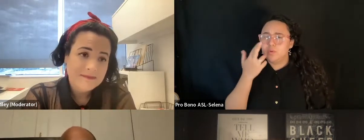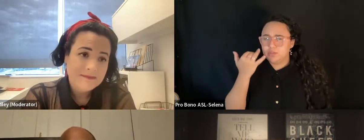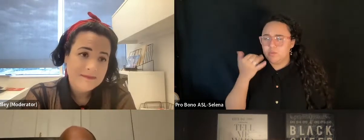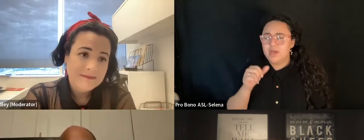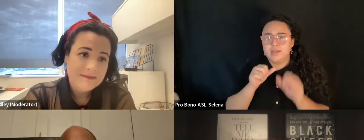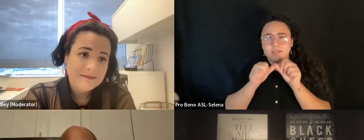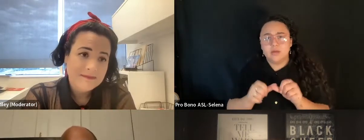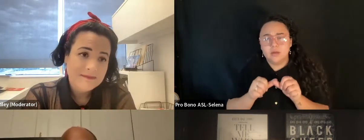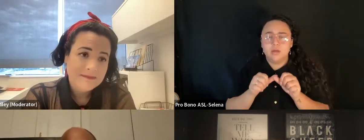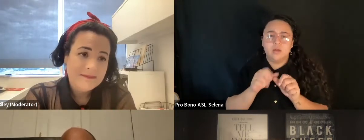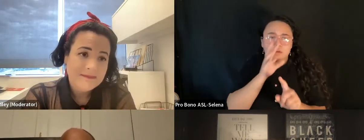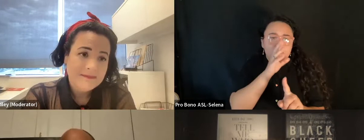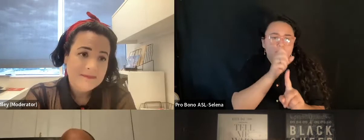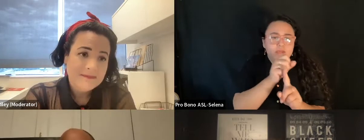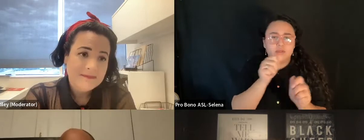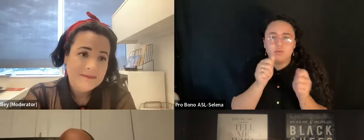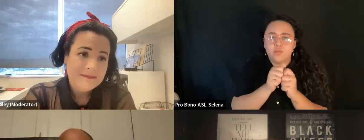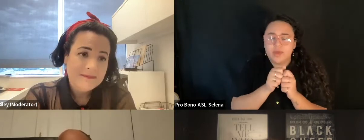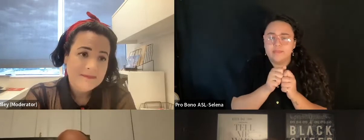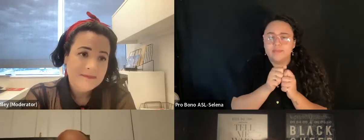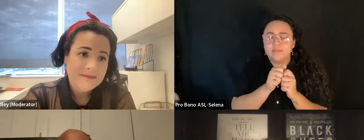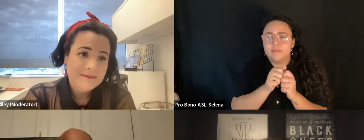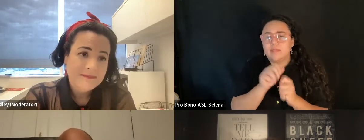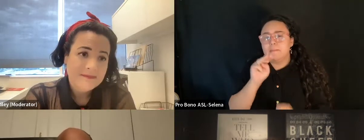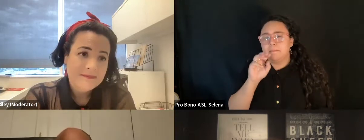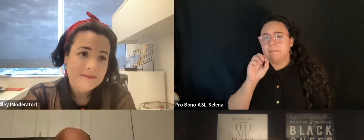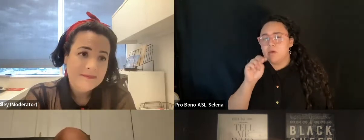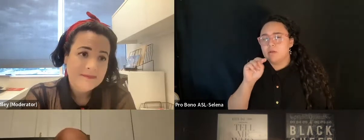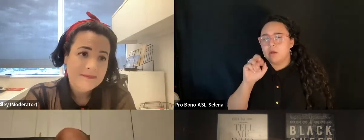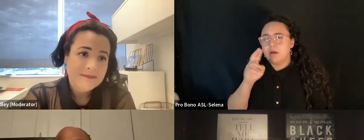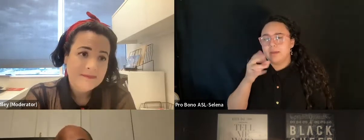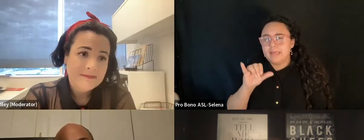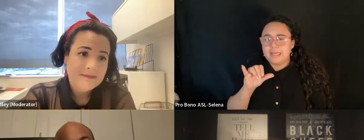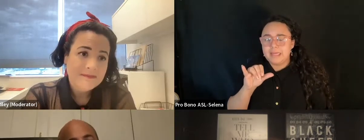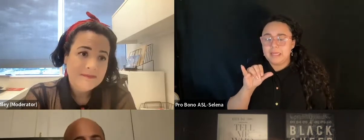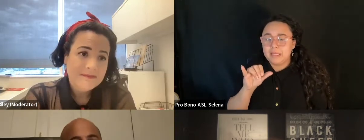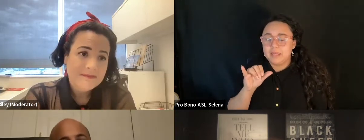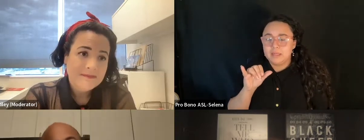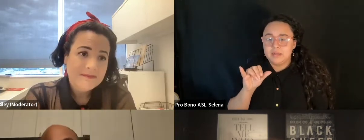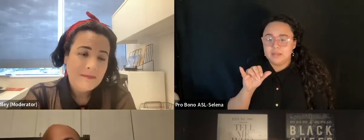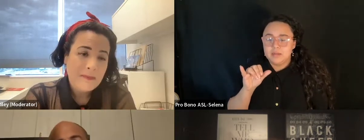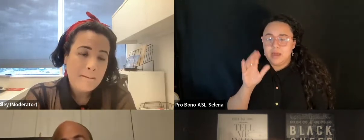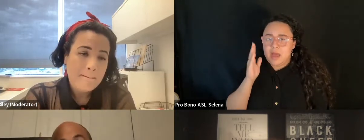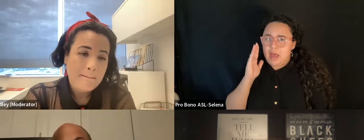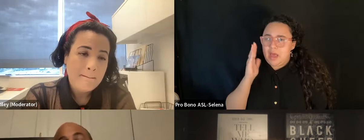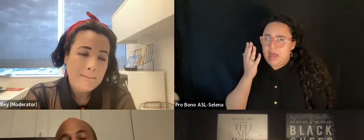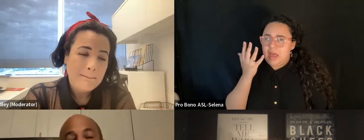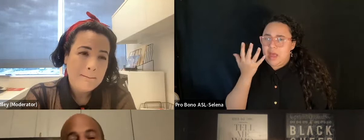Monarchy is sort of, and I don't want this to come across too simplistic, but because it's this